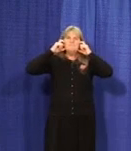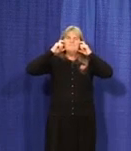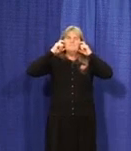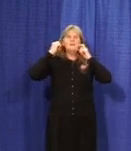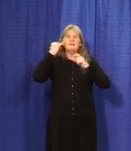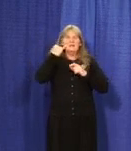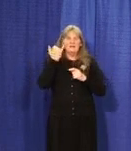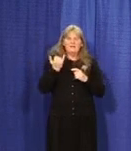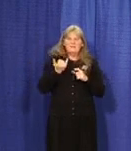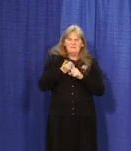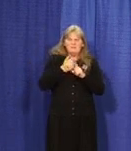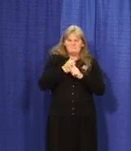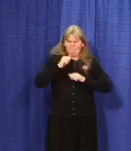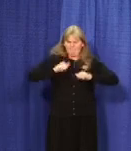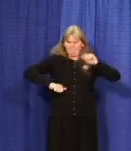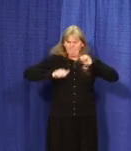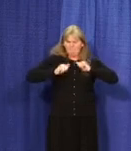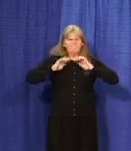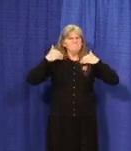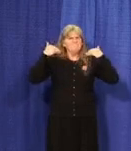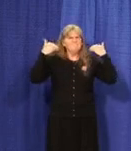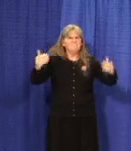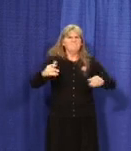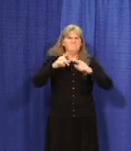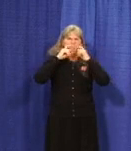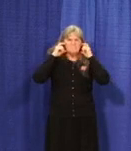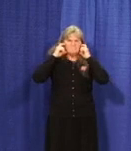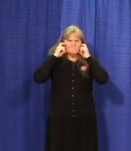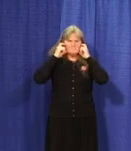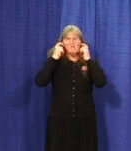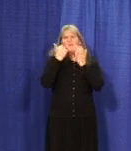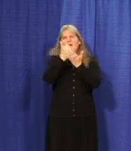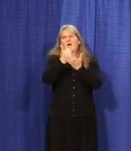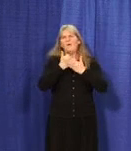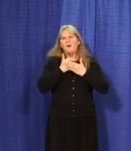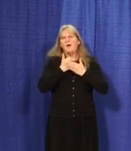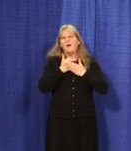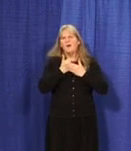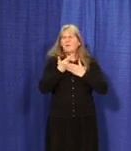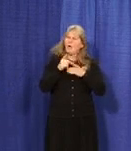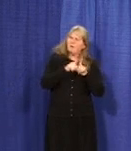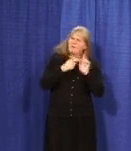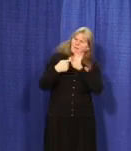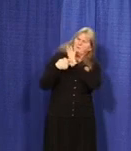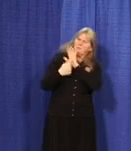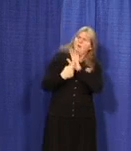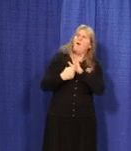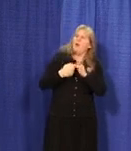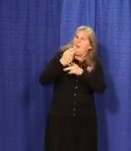If in doubt, but on a mask. Wearing a mask is good pandemic etiquette and shows that you care.